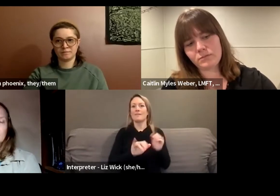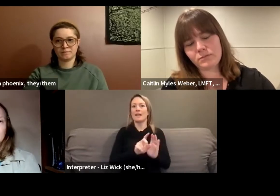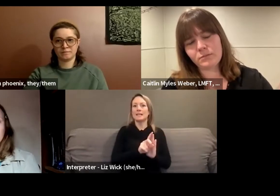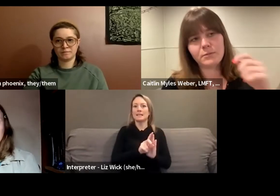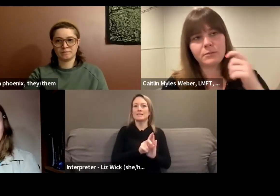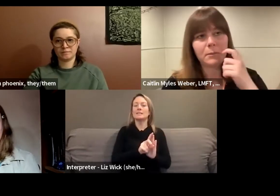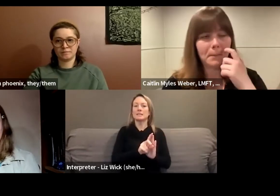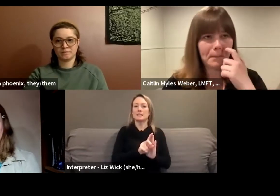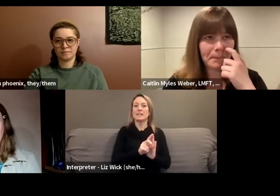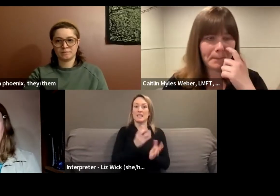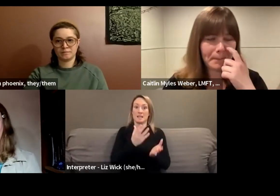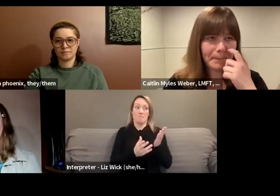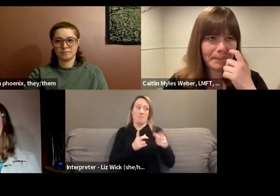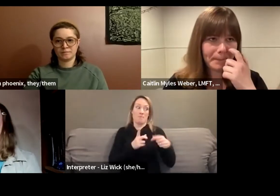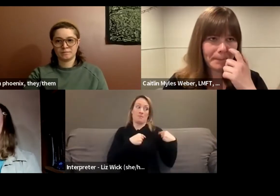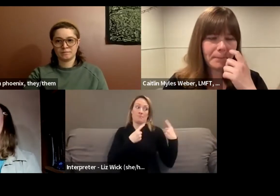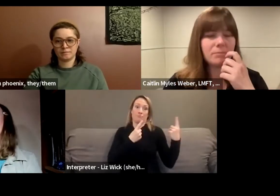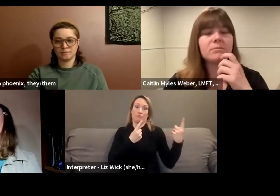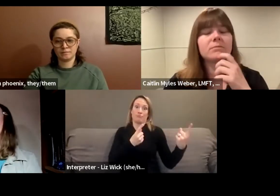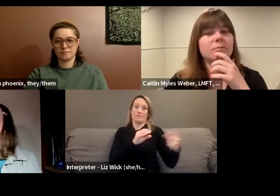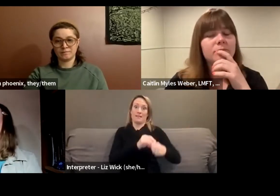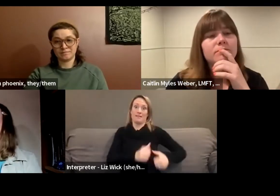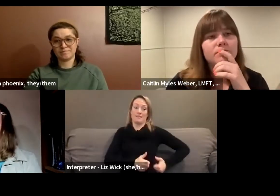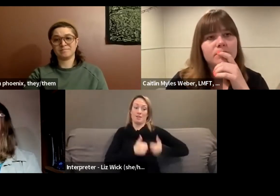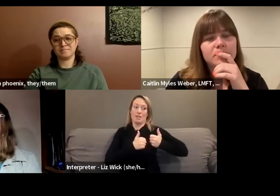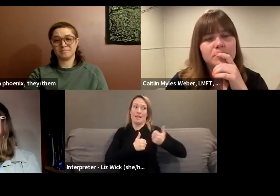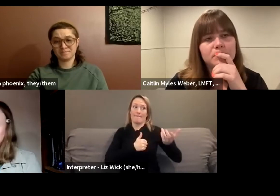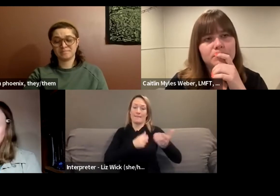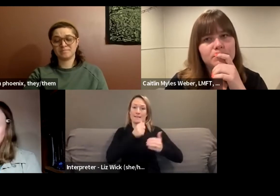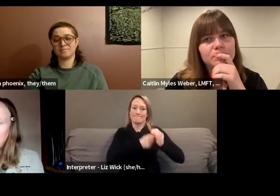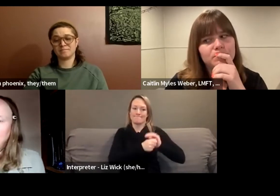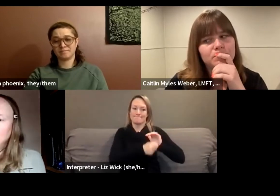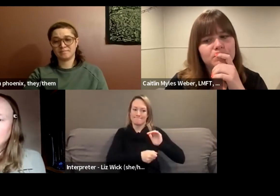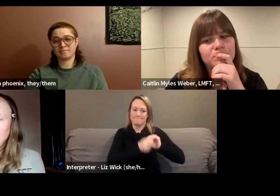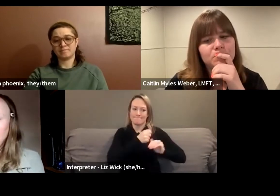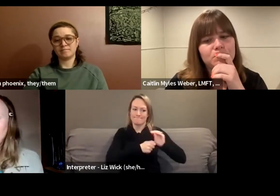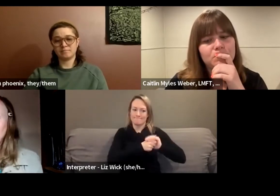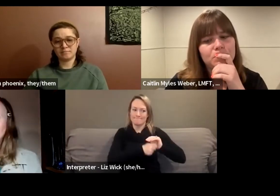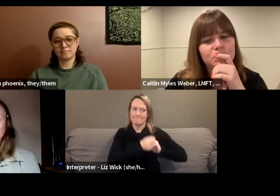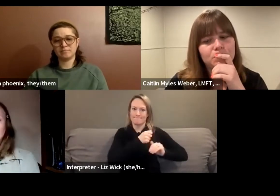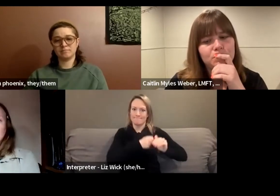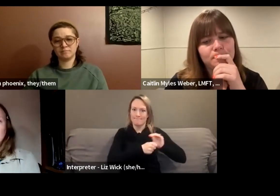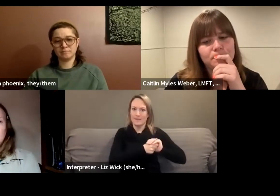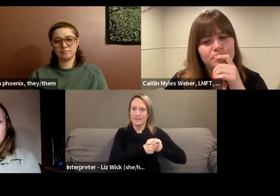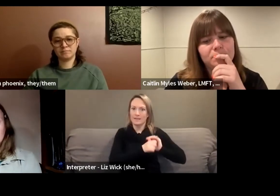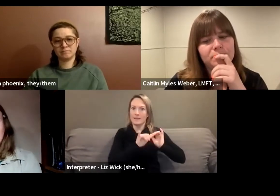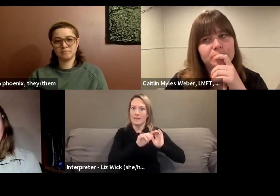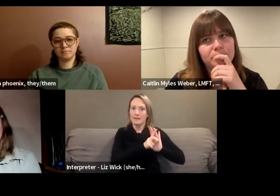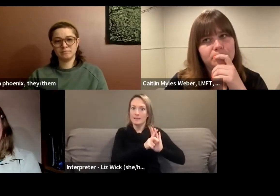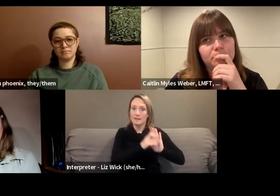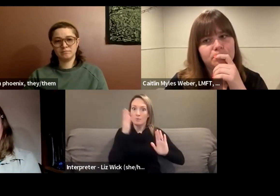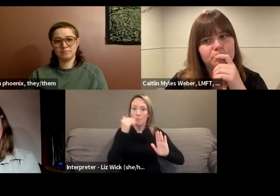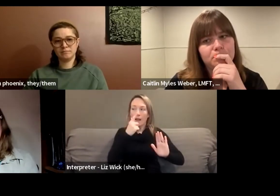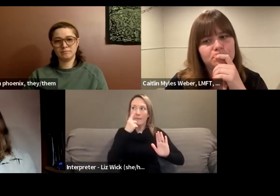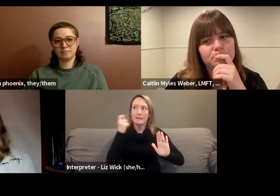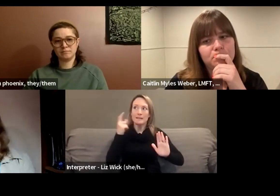that have maybe been silenced or hidden because of the way that systems of oppression work, right?